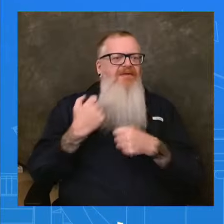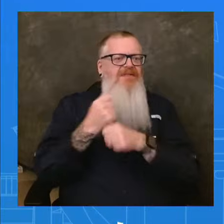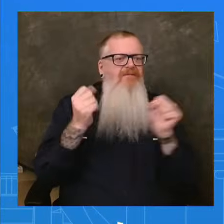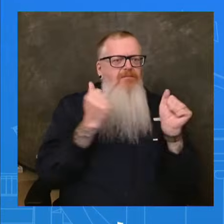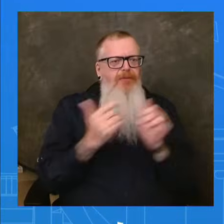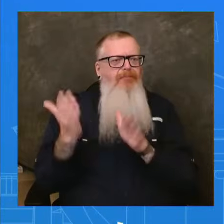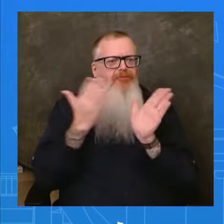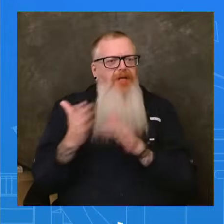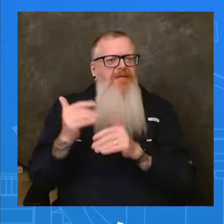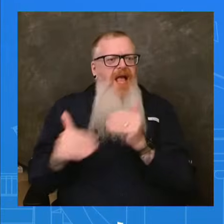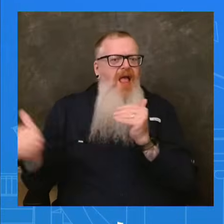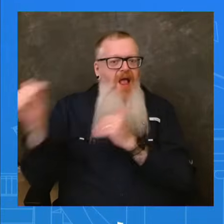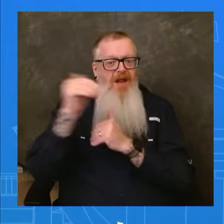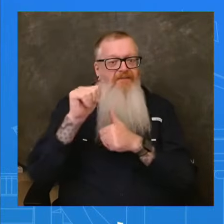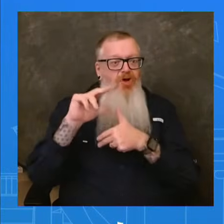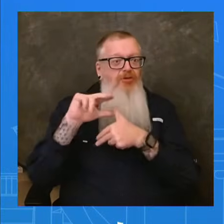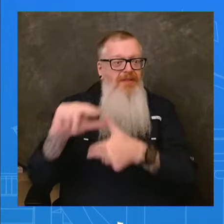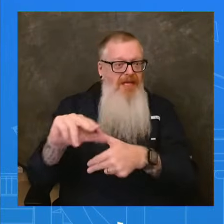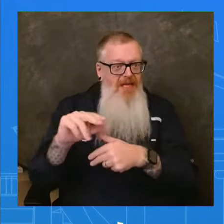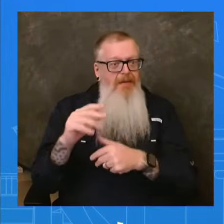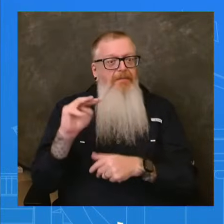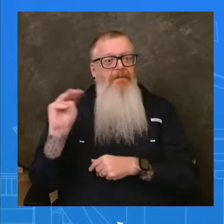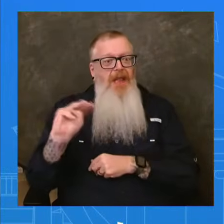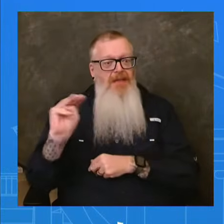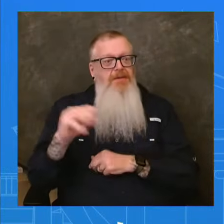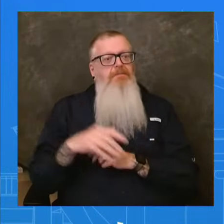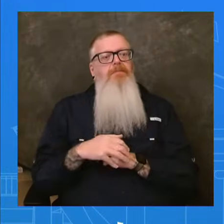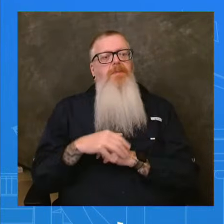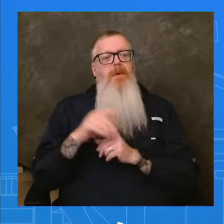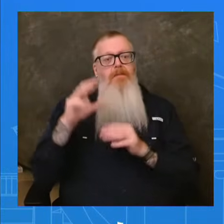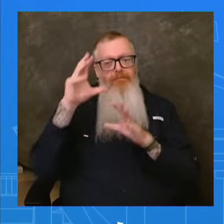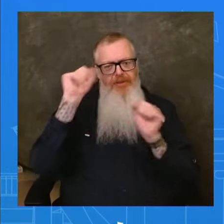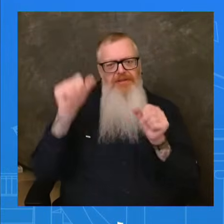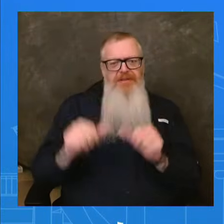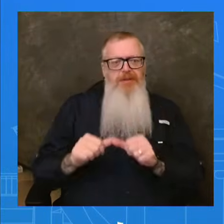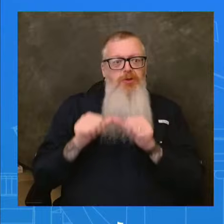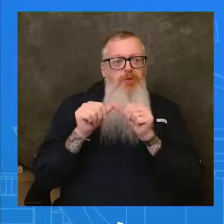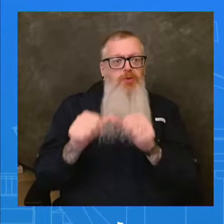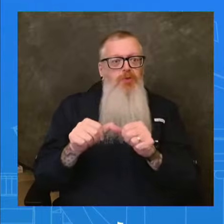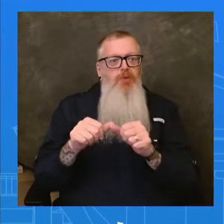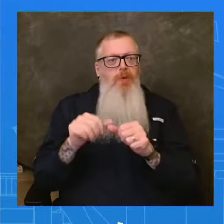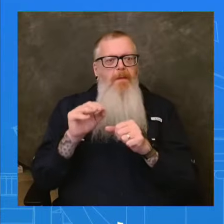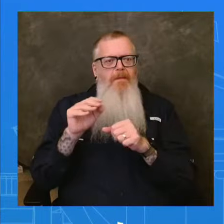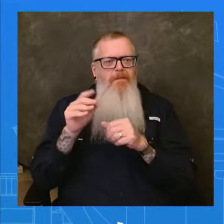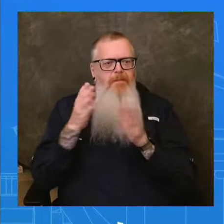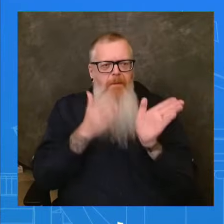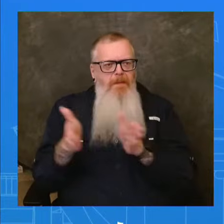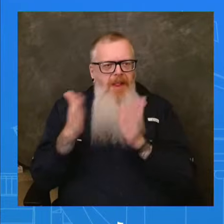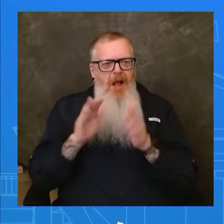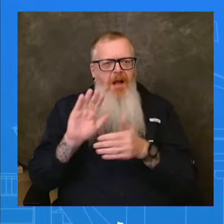The president continues to mobilize a whole-of-government effort to prepare for Hurricane Milton.